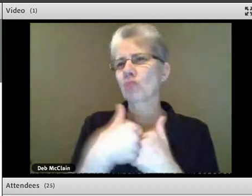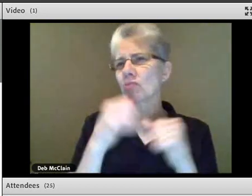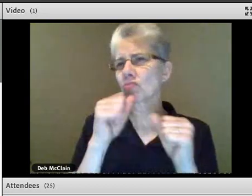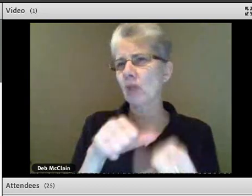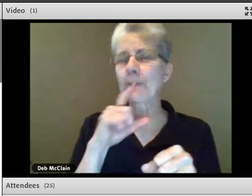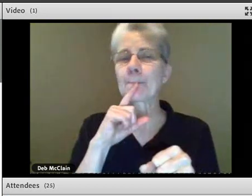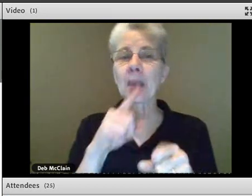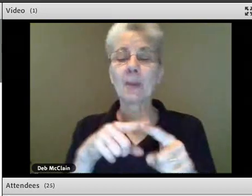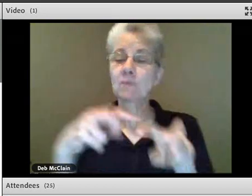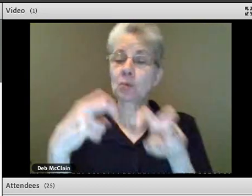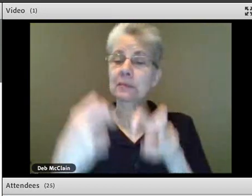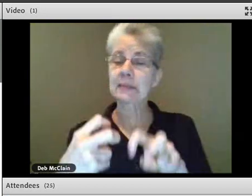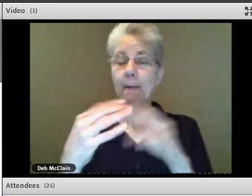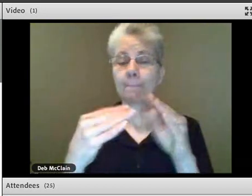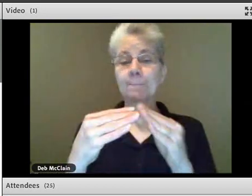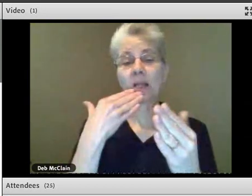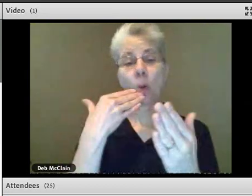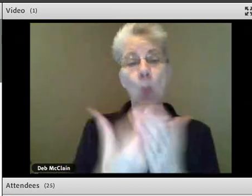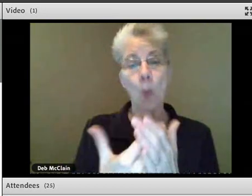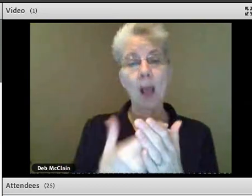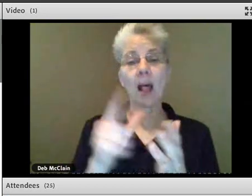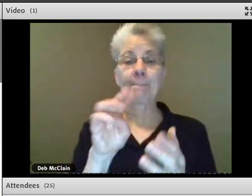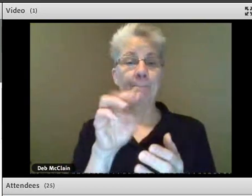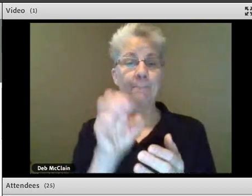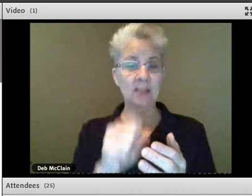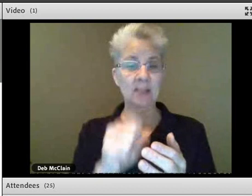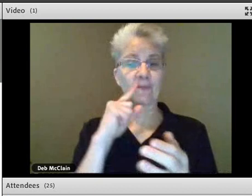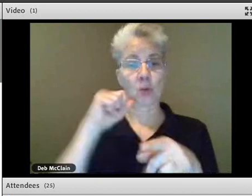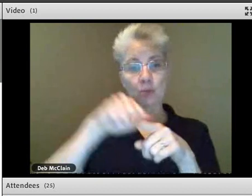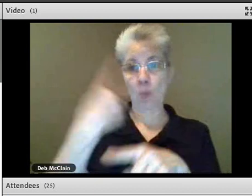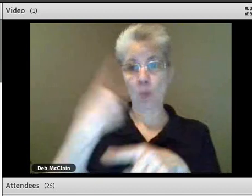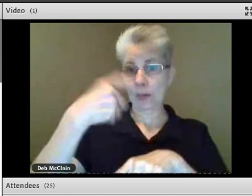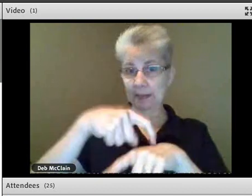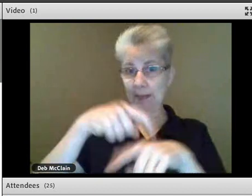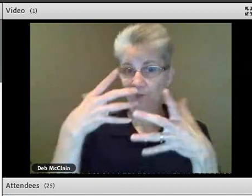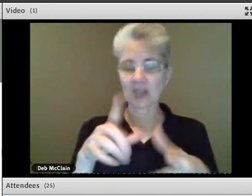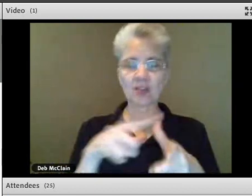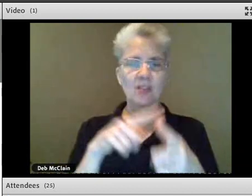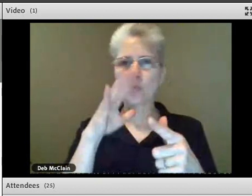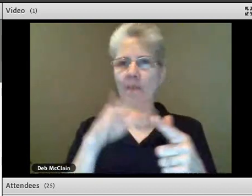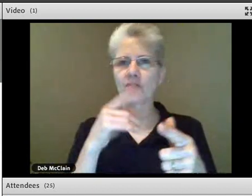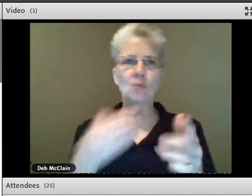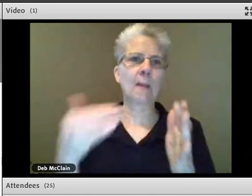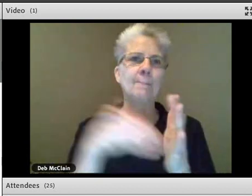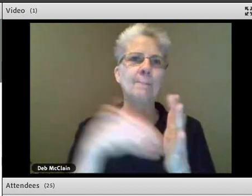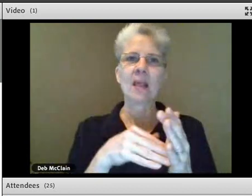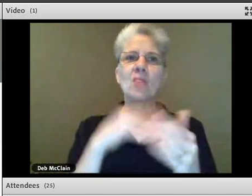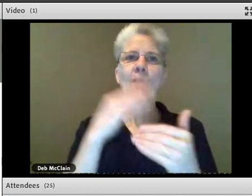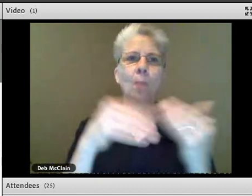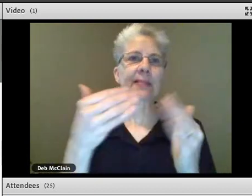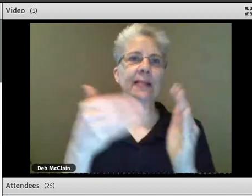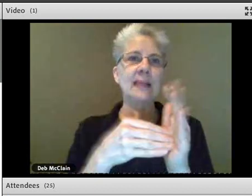If you build it well once, you'll never have to repeat this process again, and you build a really great system